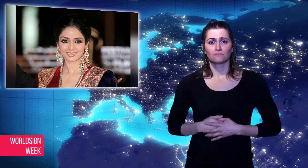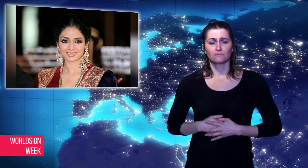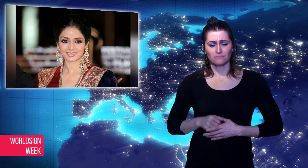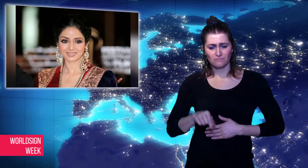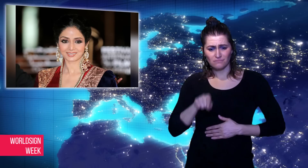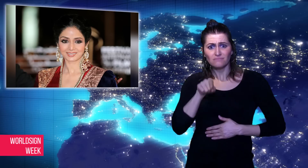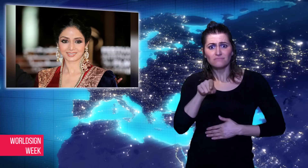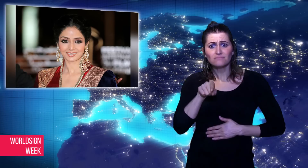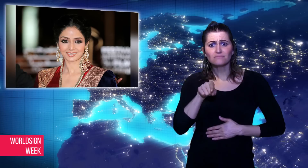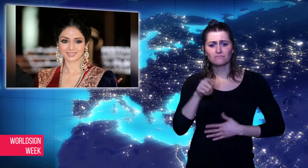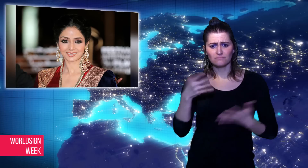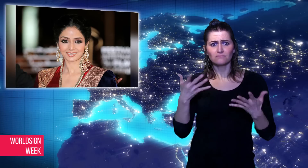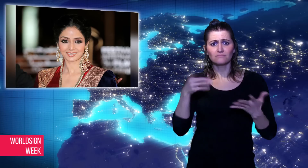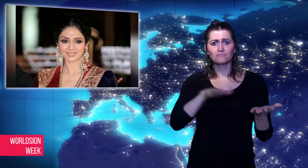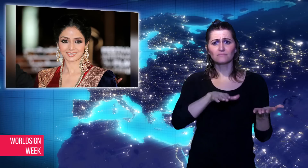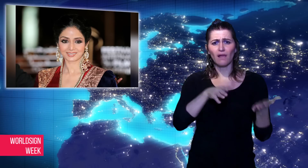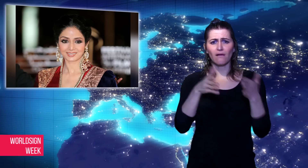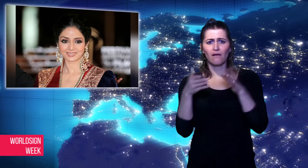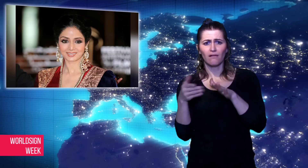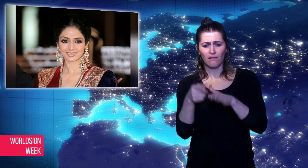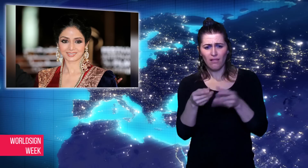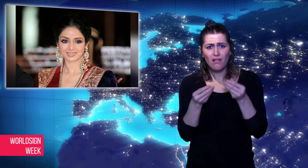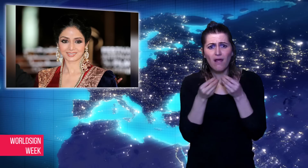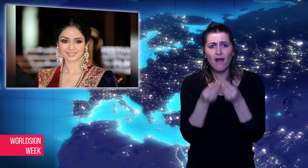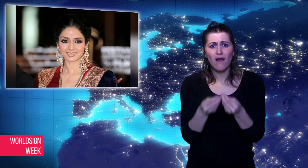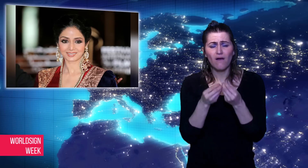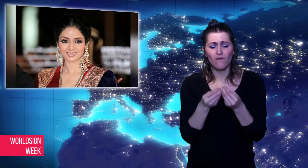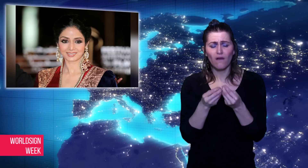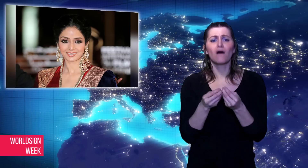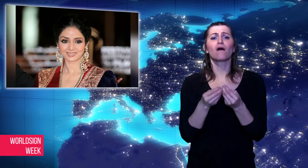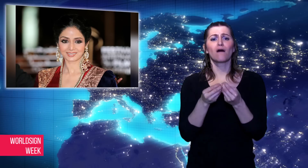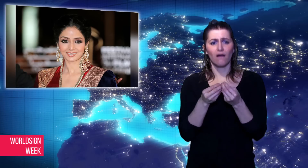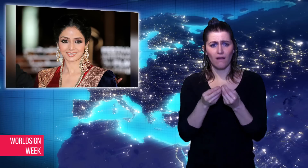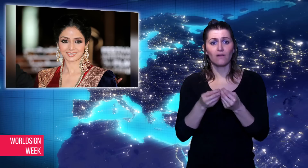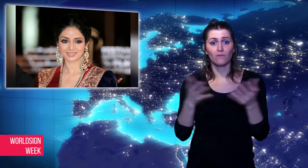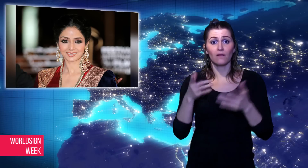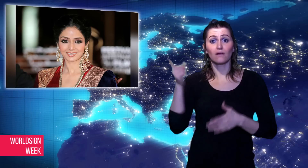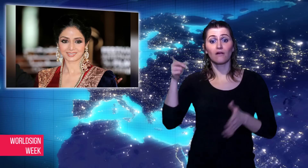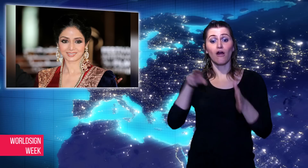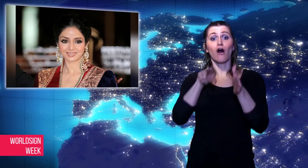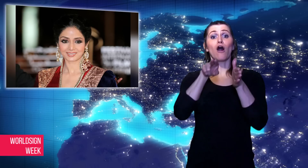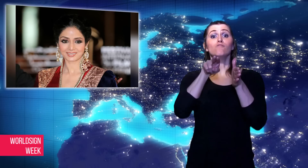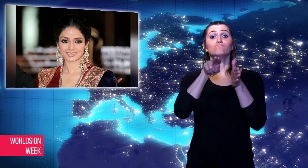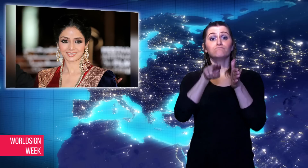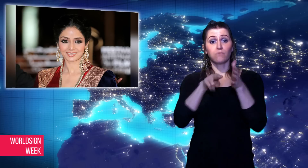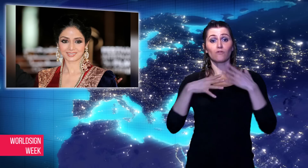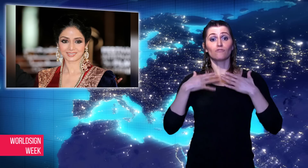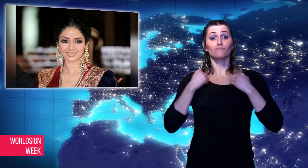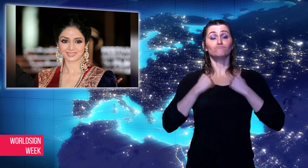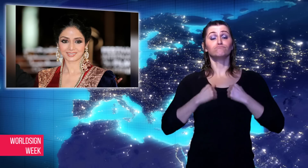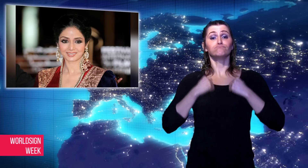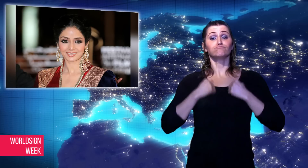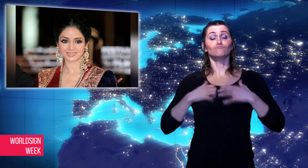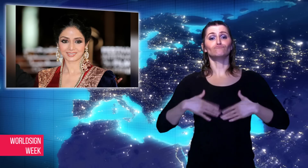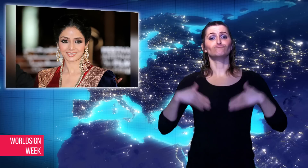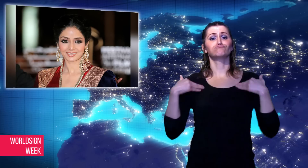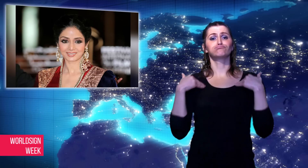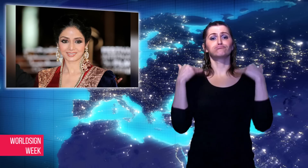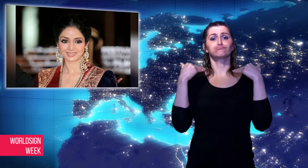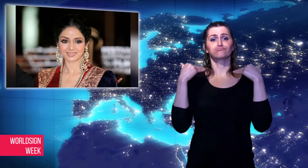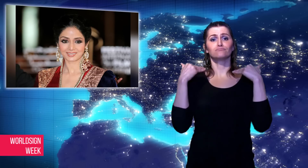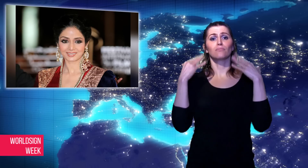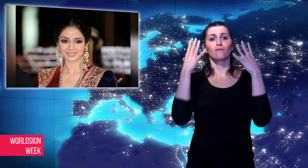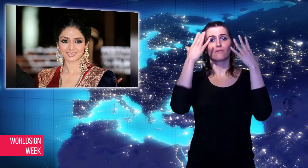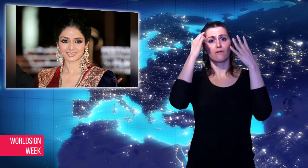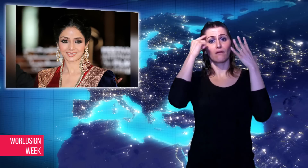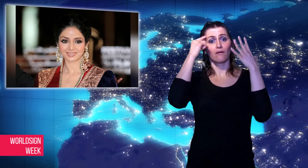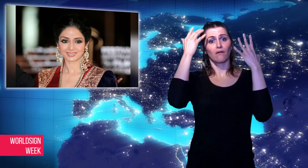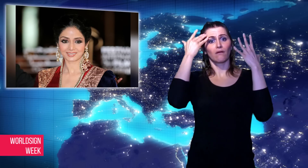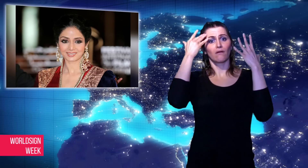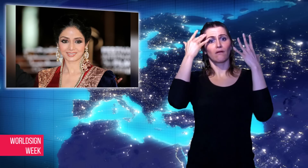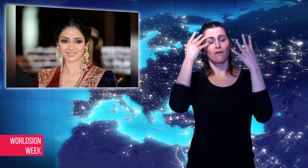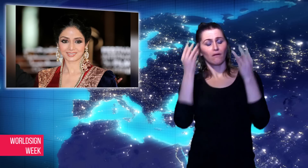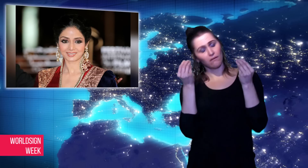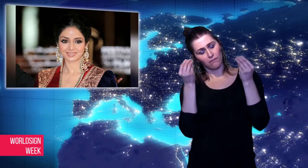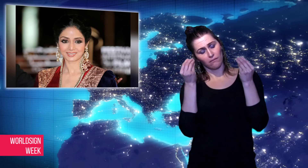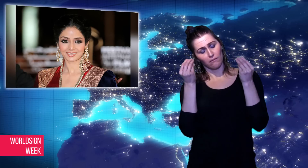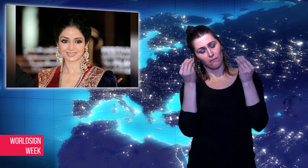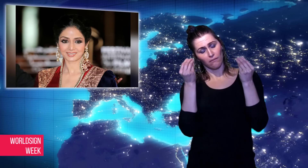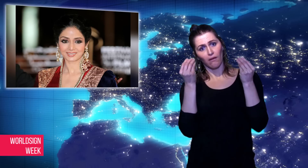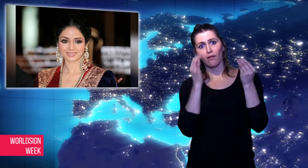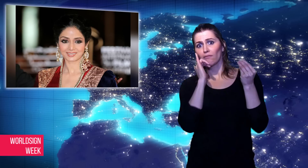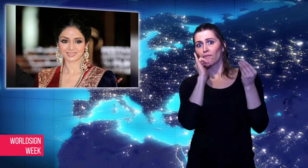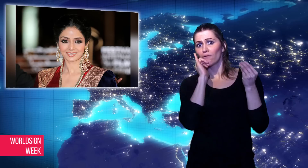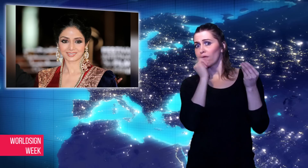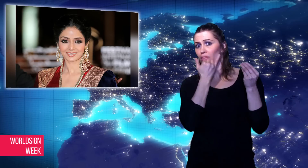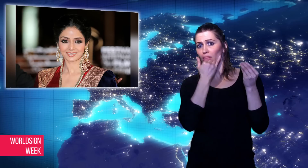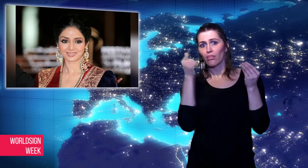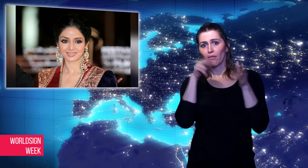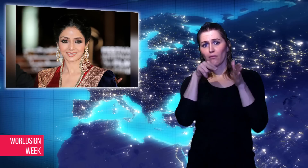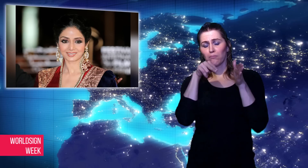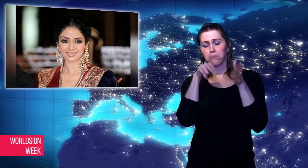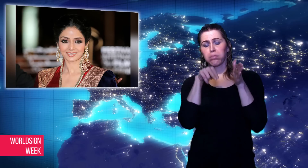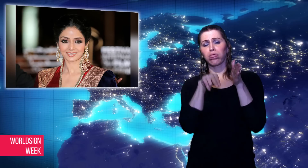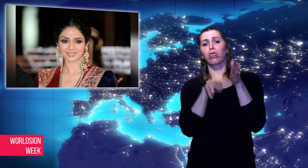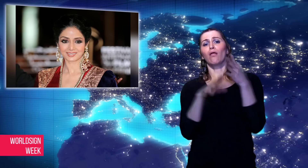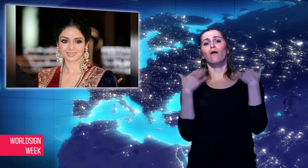consciousness that led to her accidental